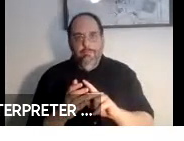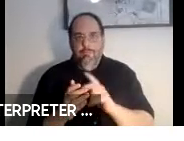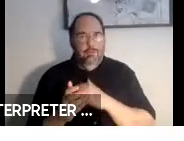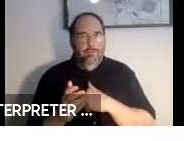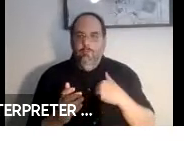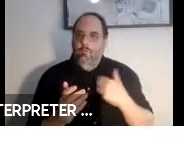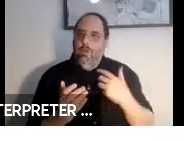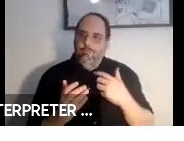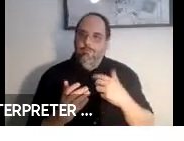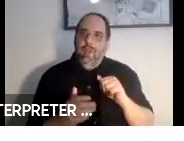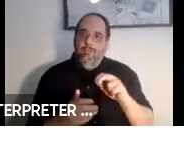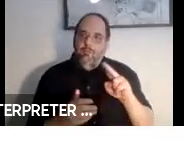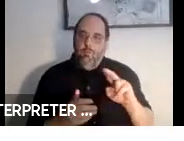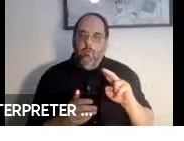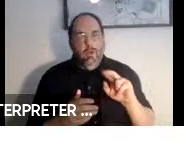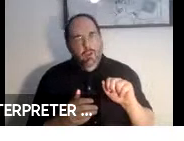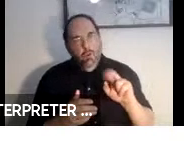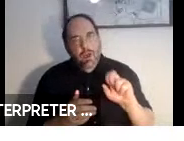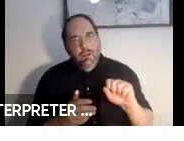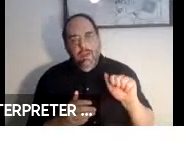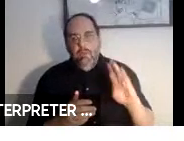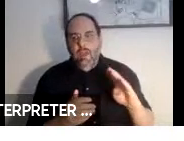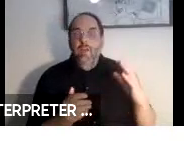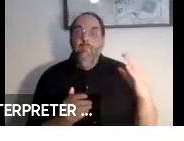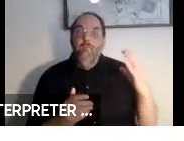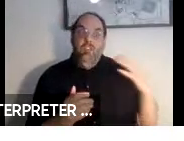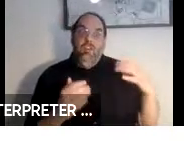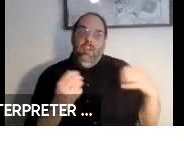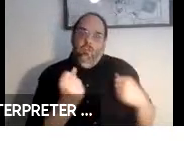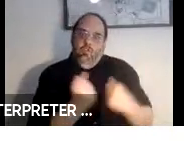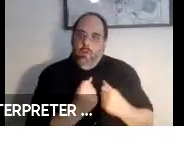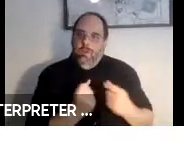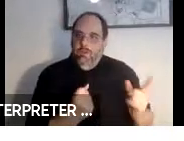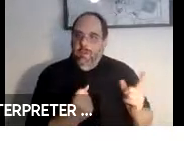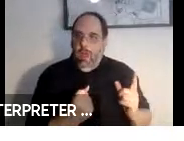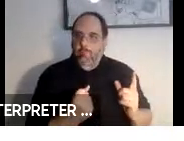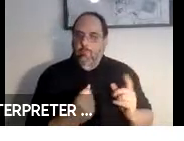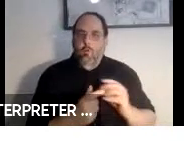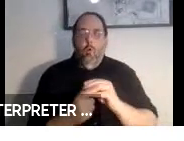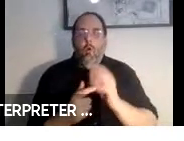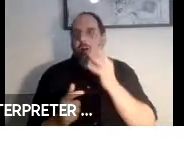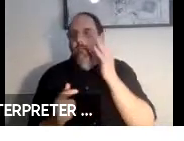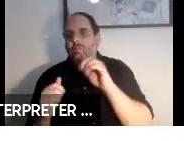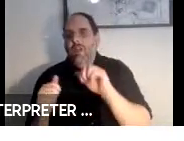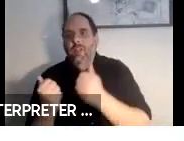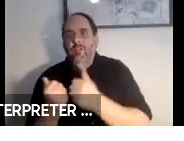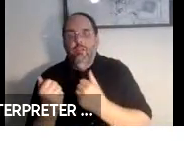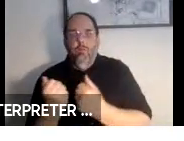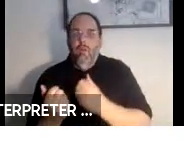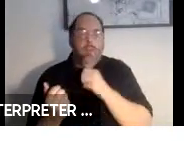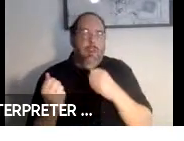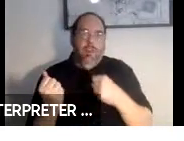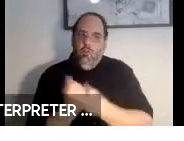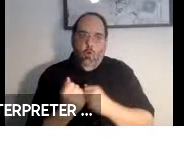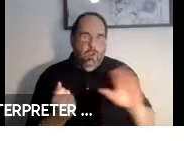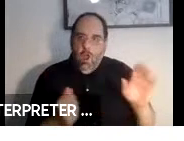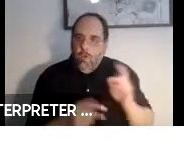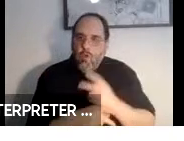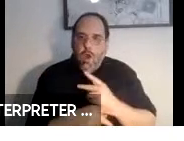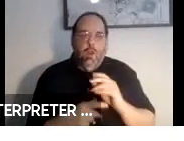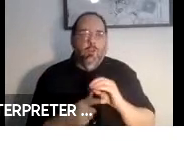by the Access Board or any of our federal agency partners of any product, service, organization or